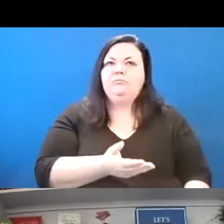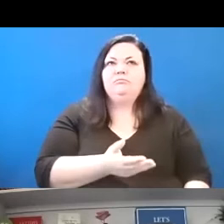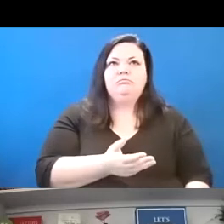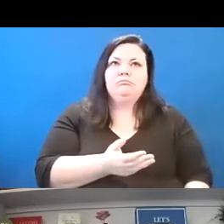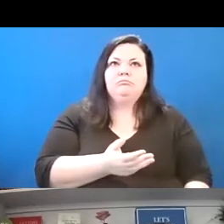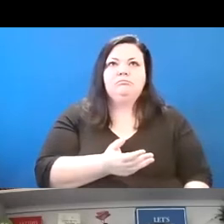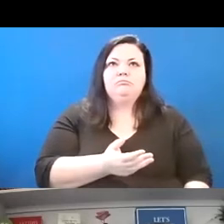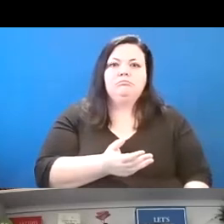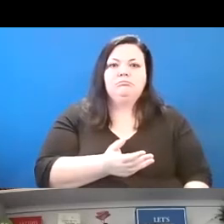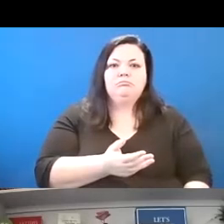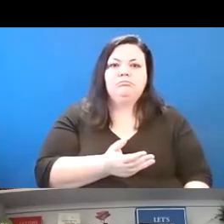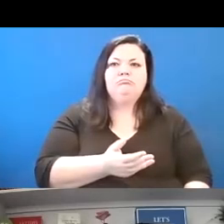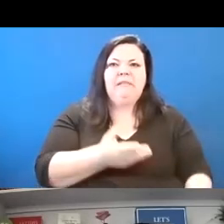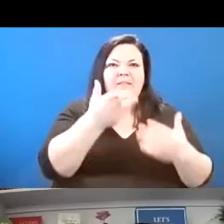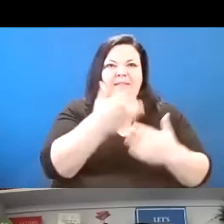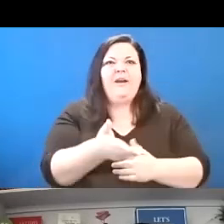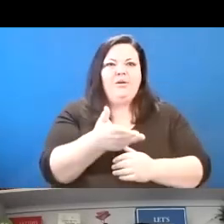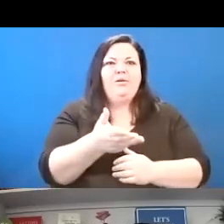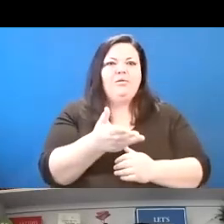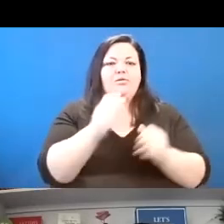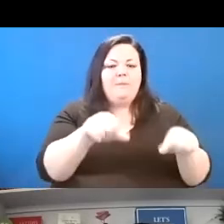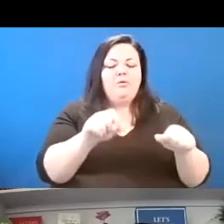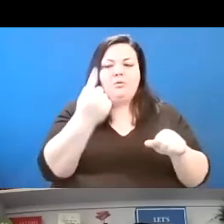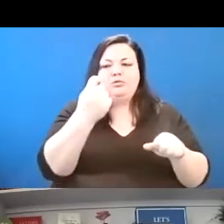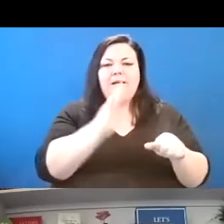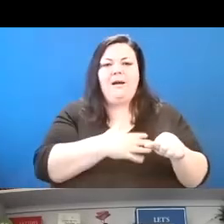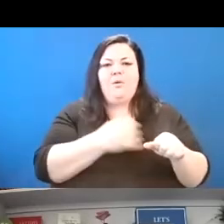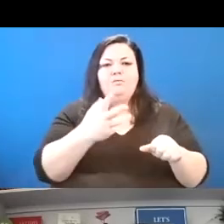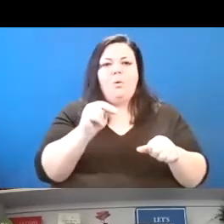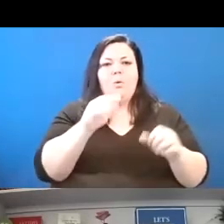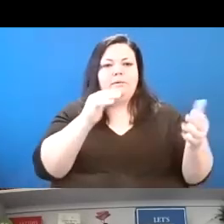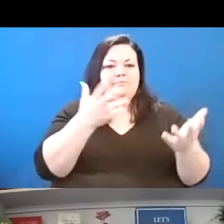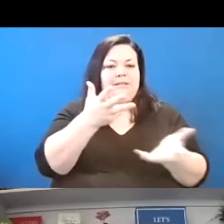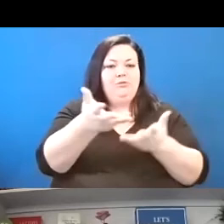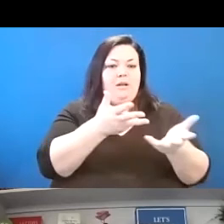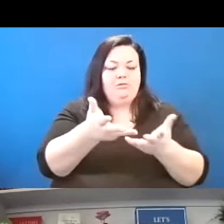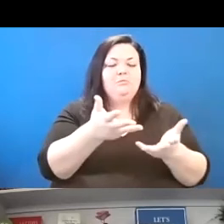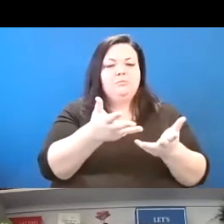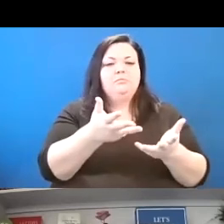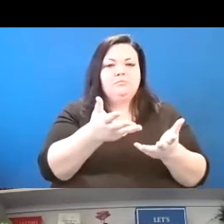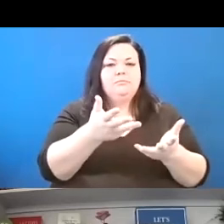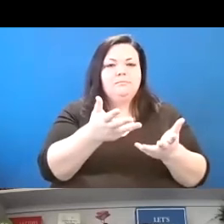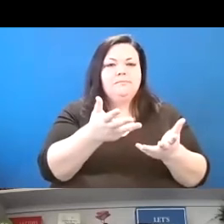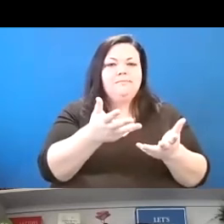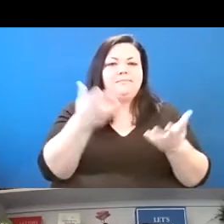in existence to understand our own interactions and how things have been uh do or do not occur